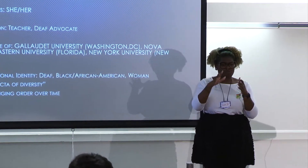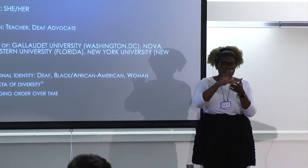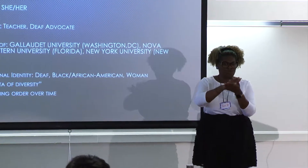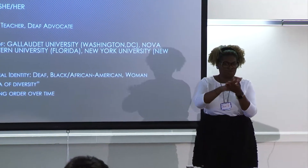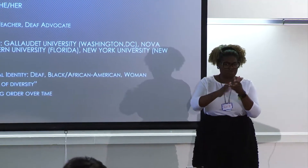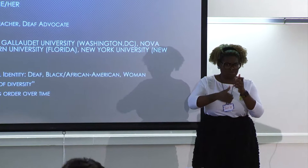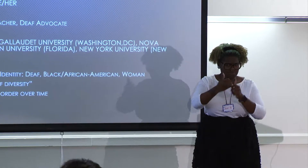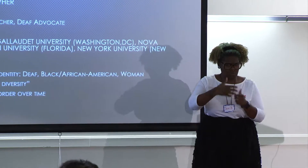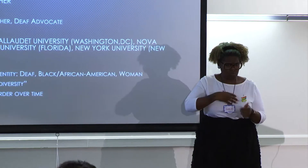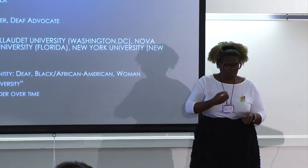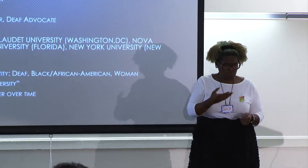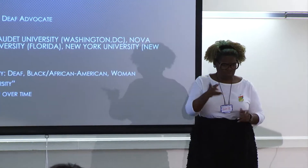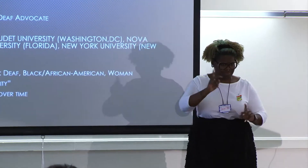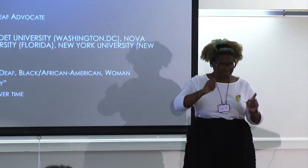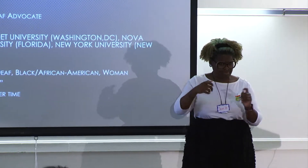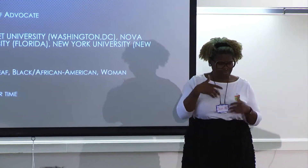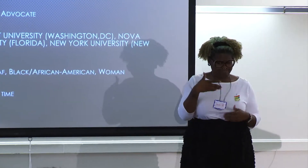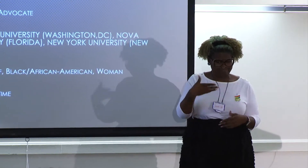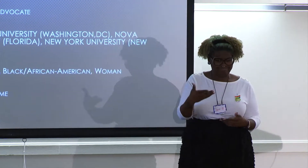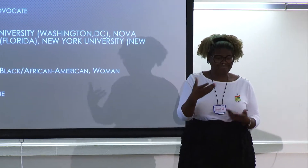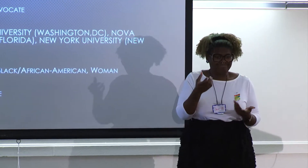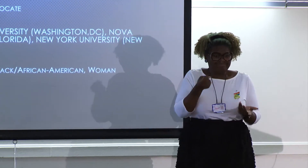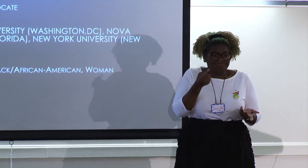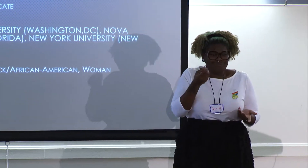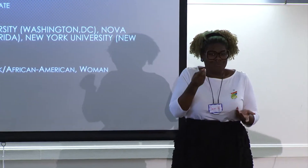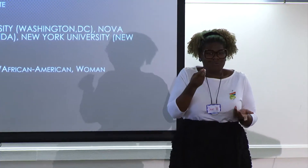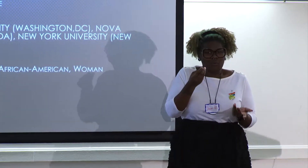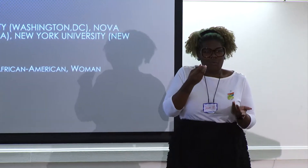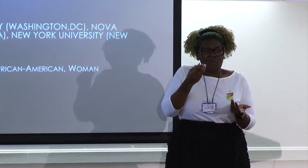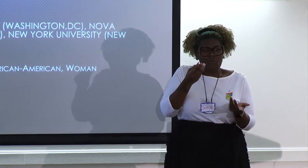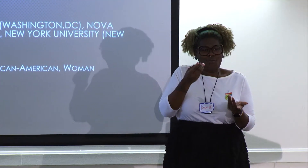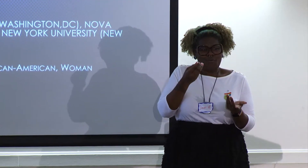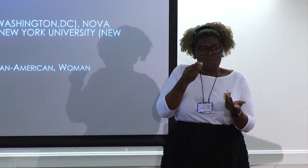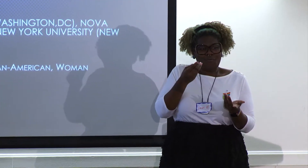And oftentimes, you know, growing up, I was surrounded by a lot of white people in school.